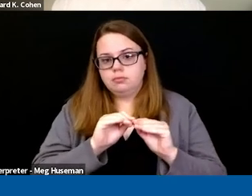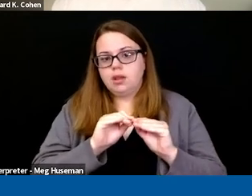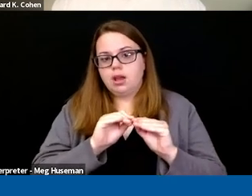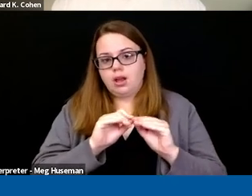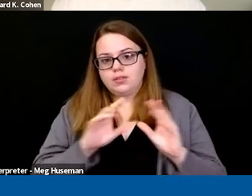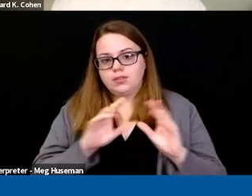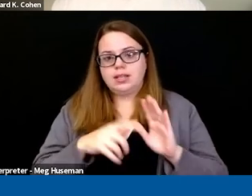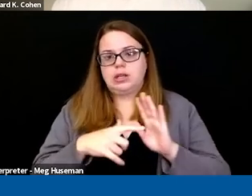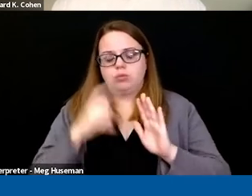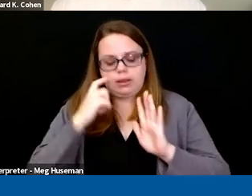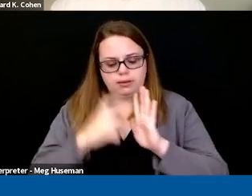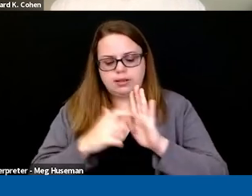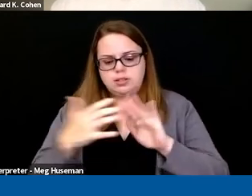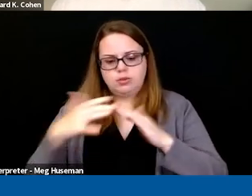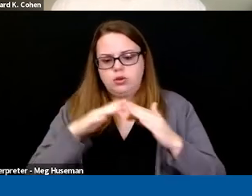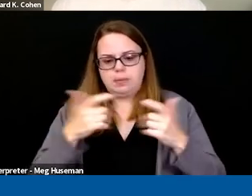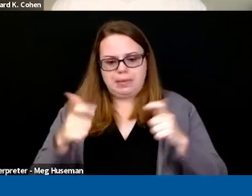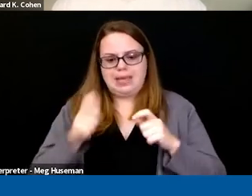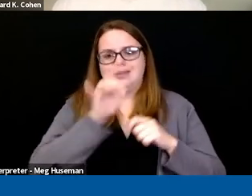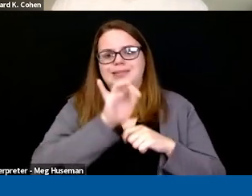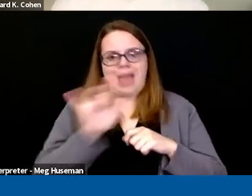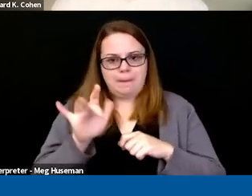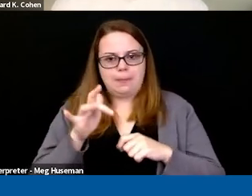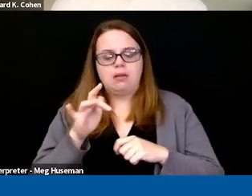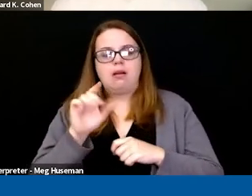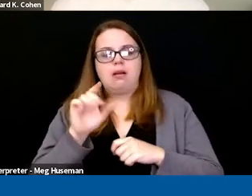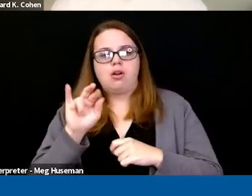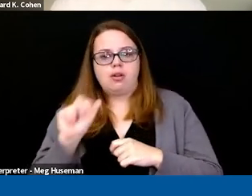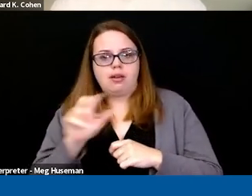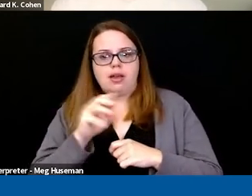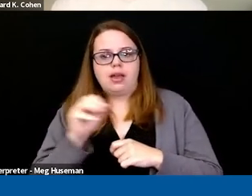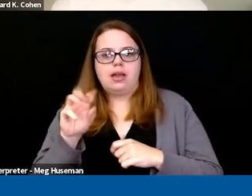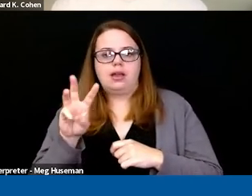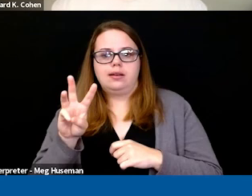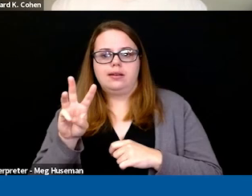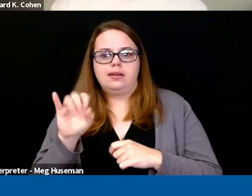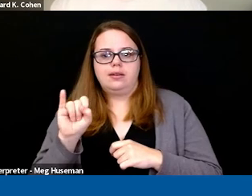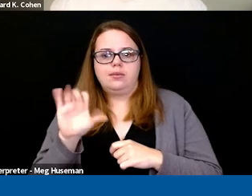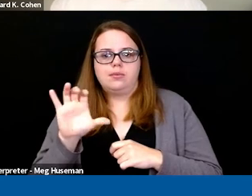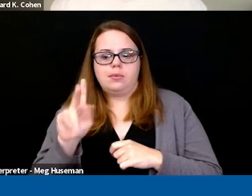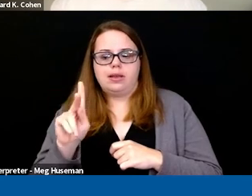there's a big gap, not only within ARIA, but also within WCAG, the Web Content Accessibility Guidelines as well.